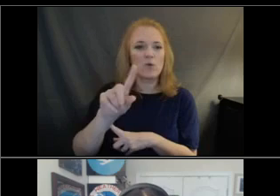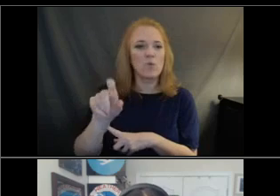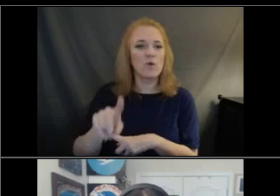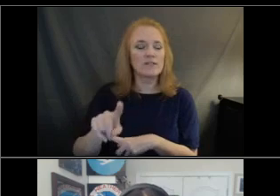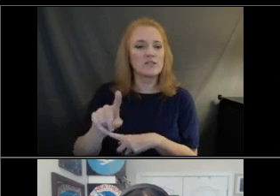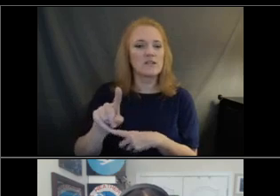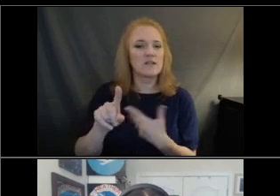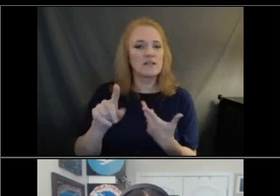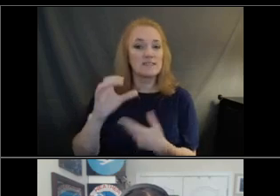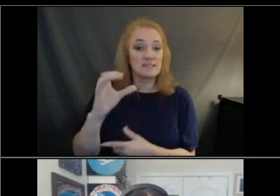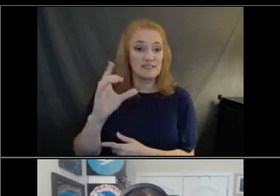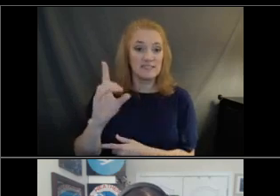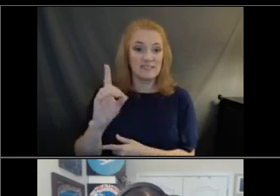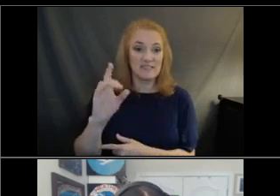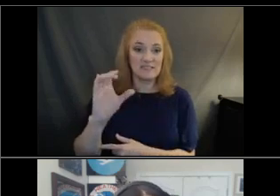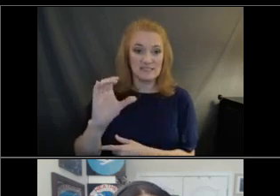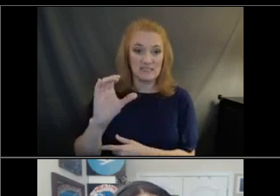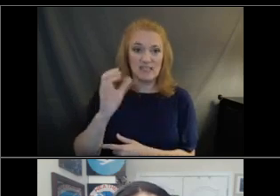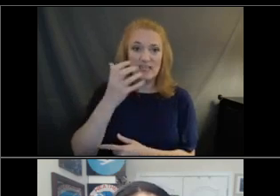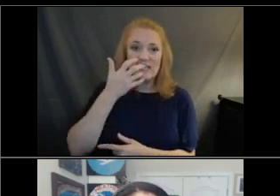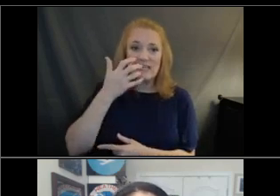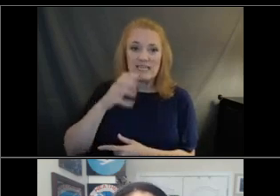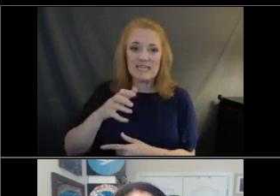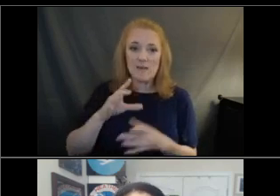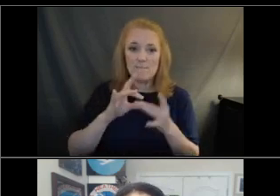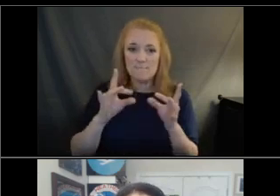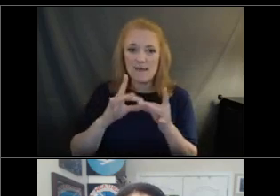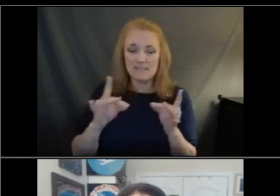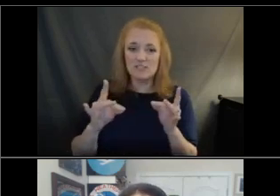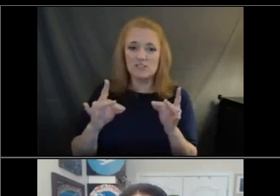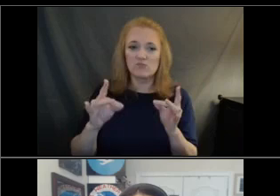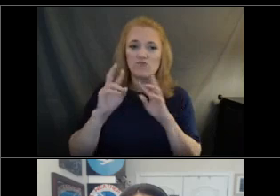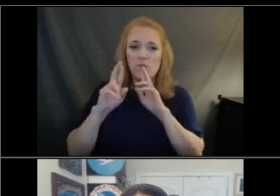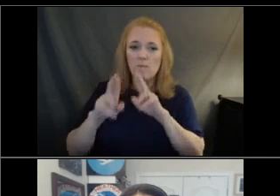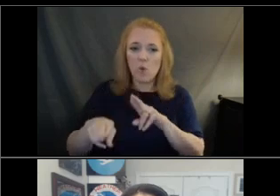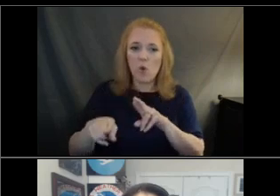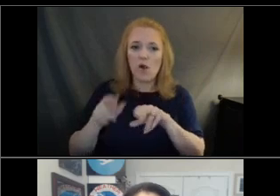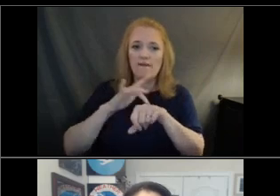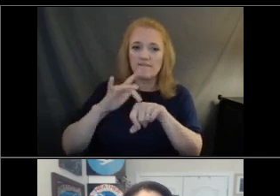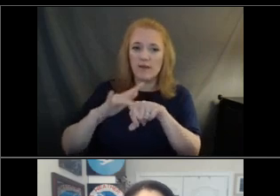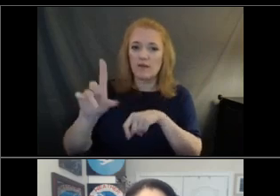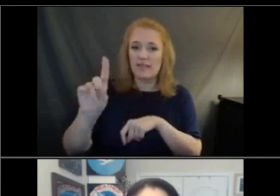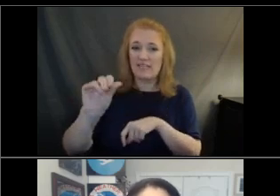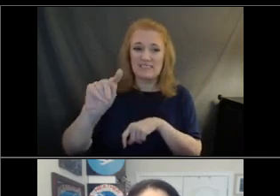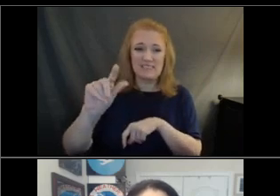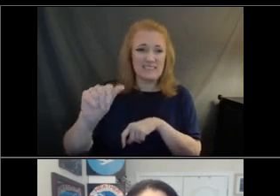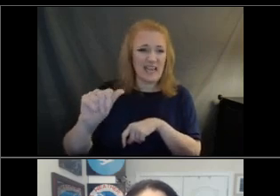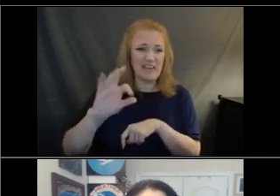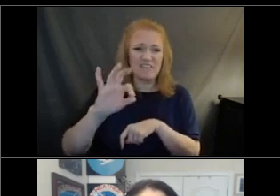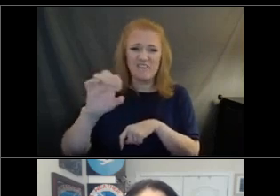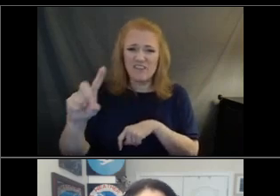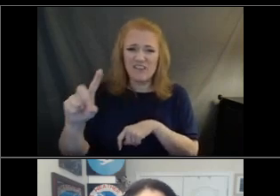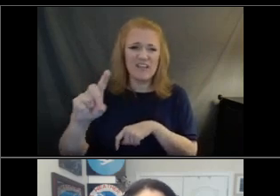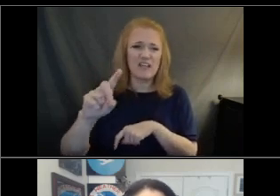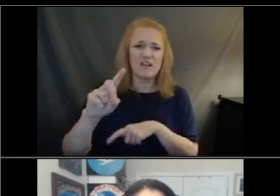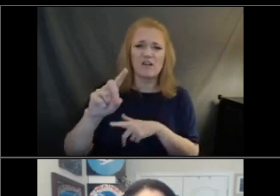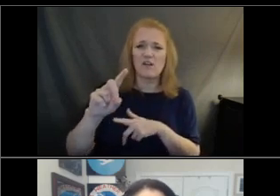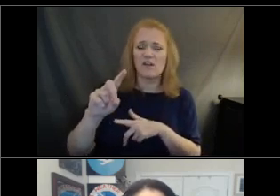is the CPC Heat Key Messages report available as a data feed, RSS, geoRSS, or some other